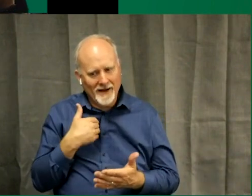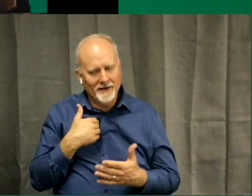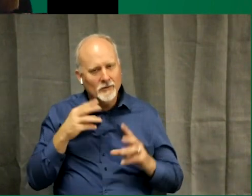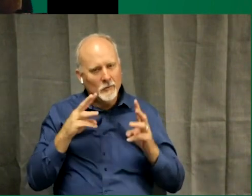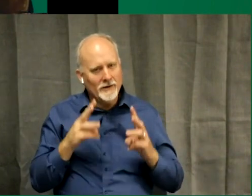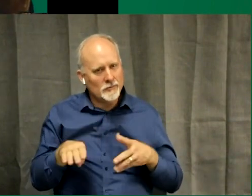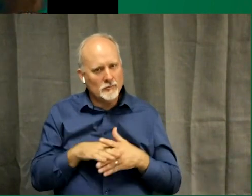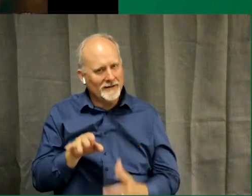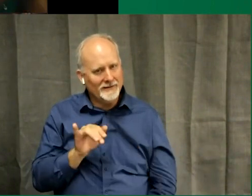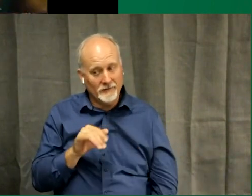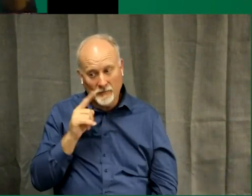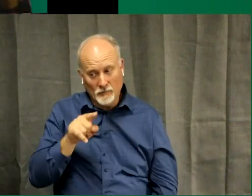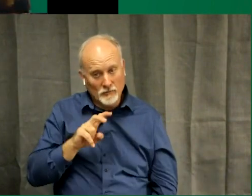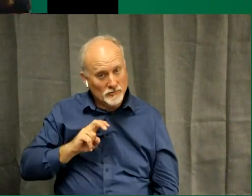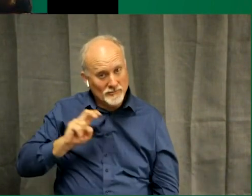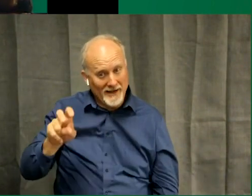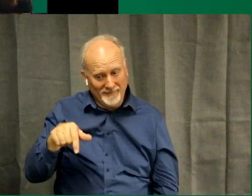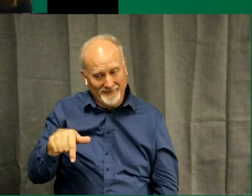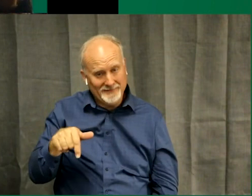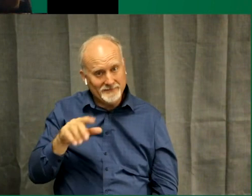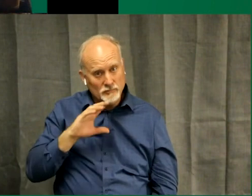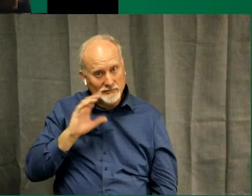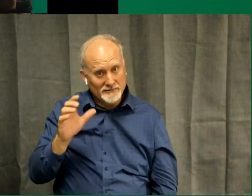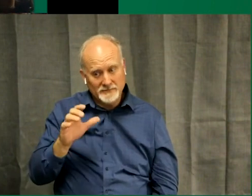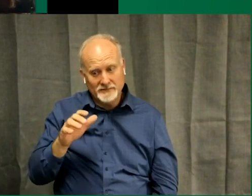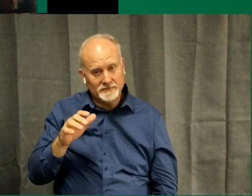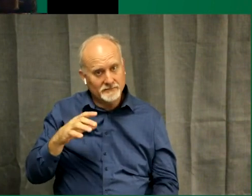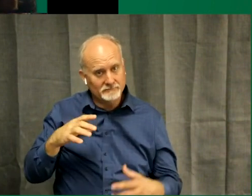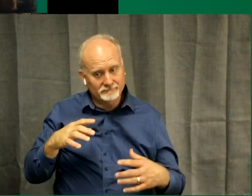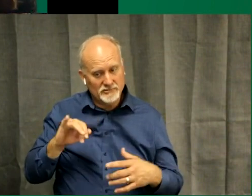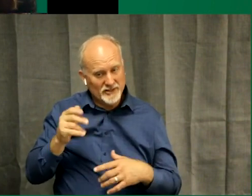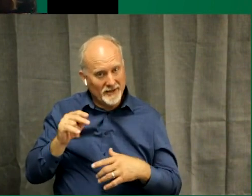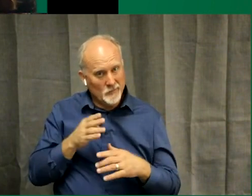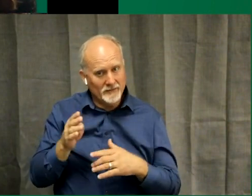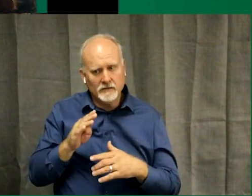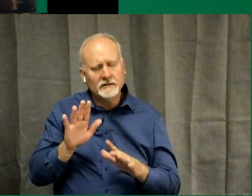of you that are traveling over the holidays please continue to show your blazer spirit and stay